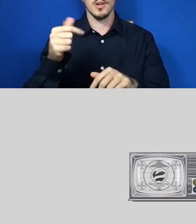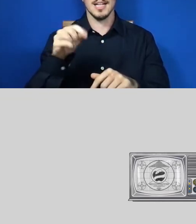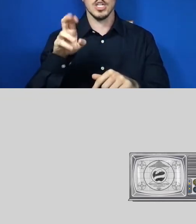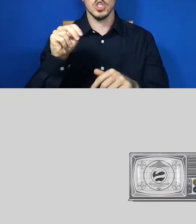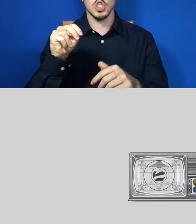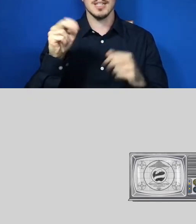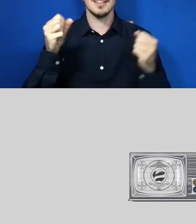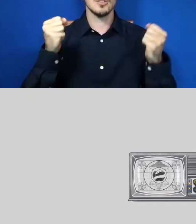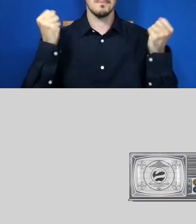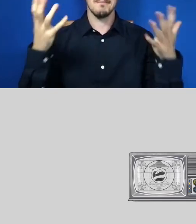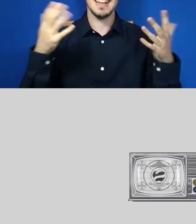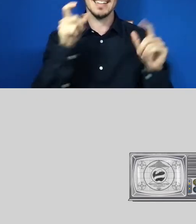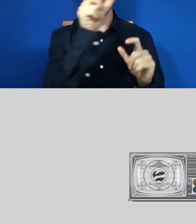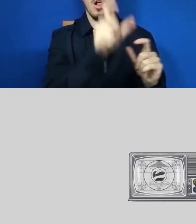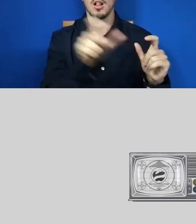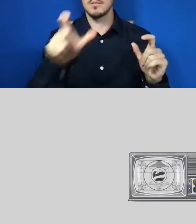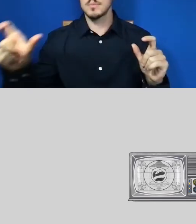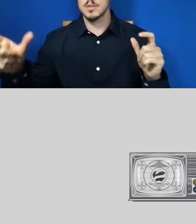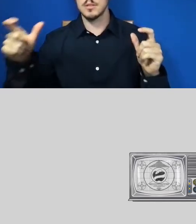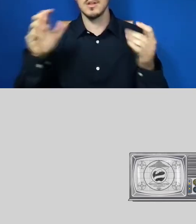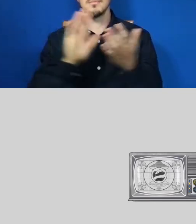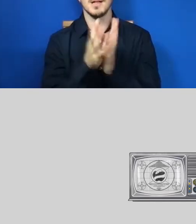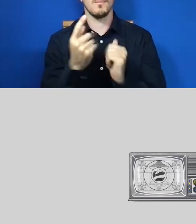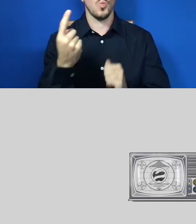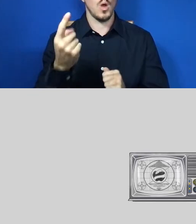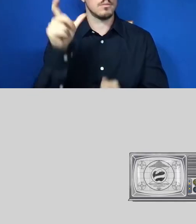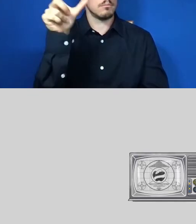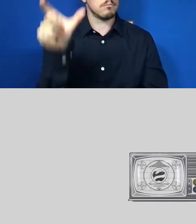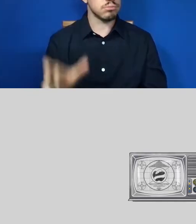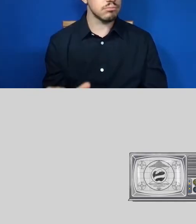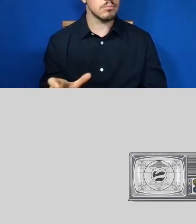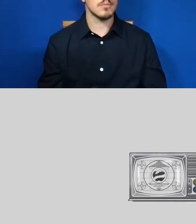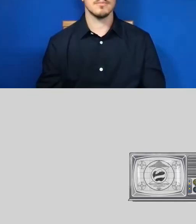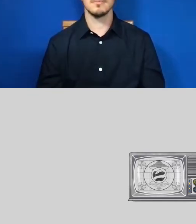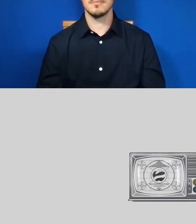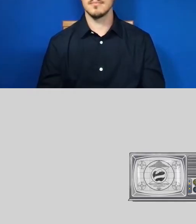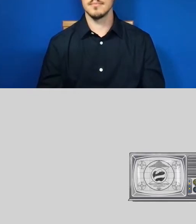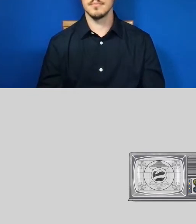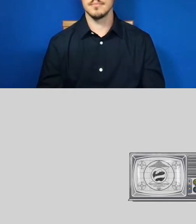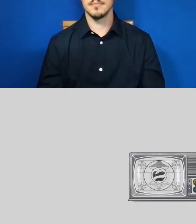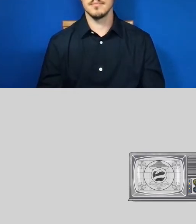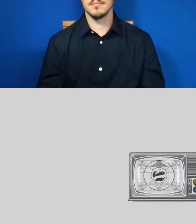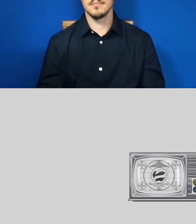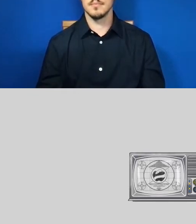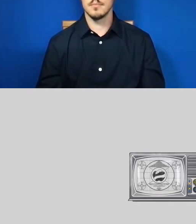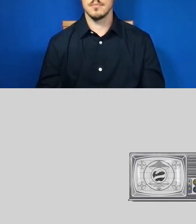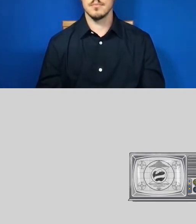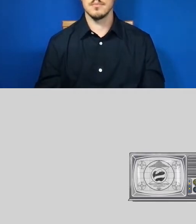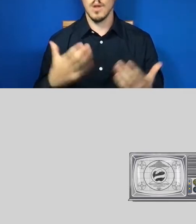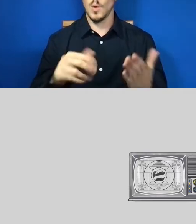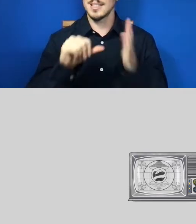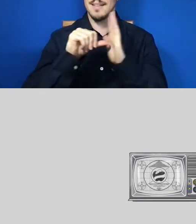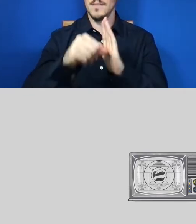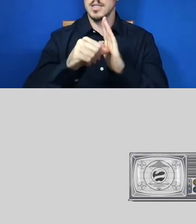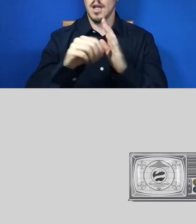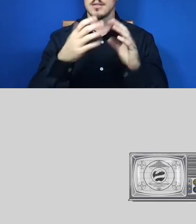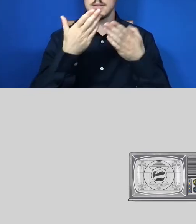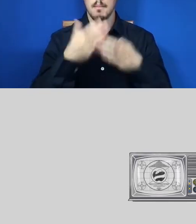then we transform many columns of data into one single column of data. I actually want to emphasize on splitting your data